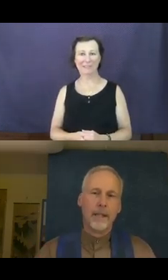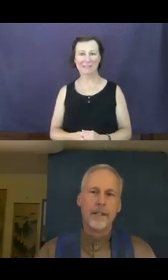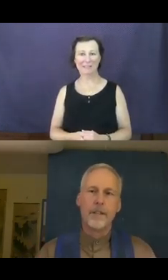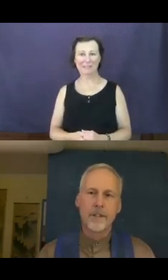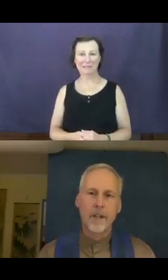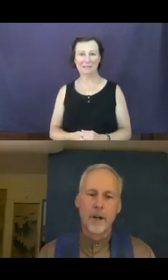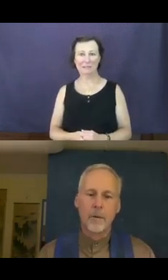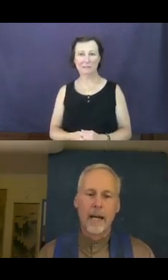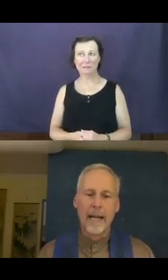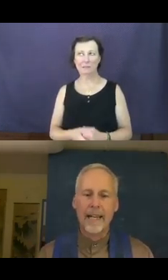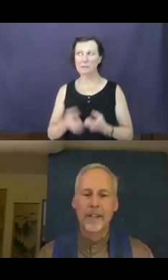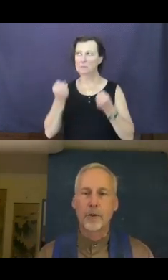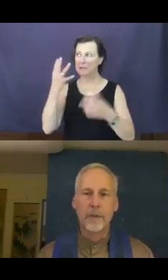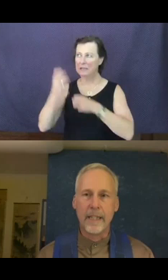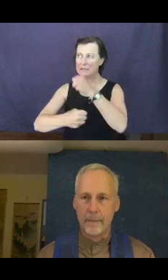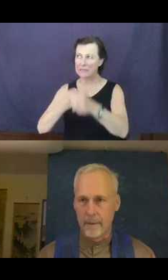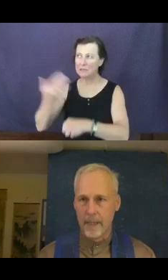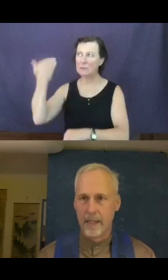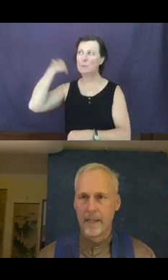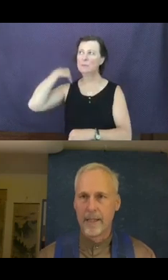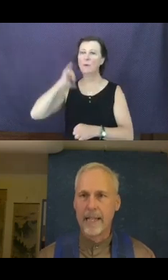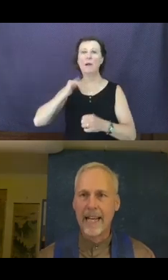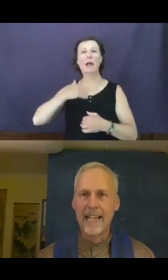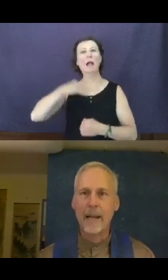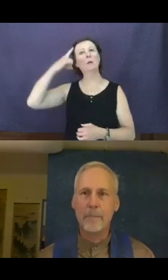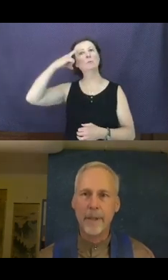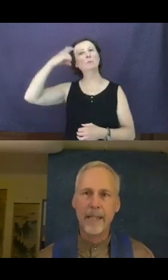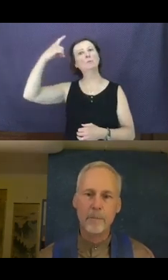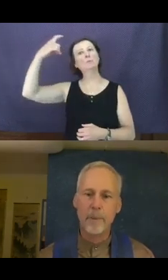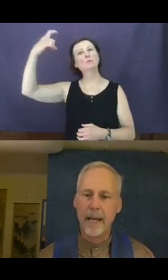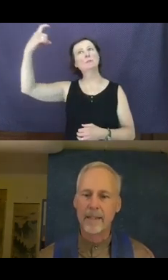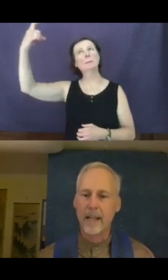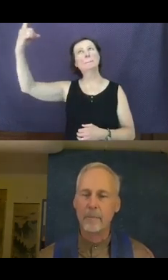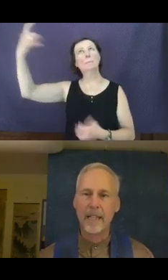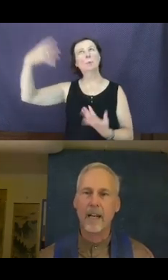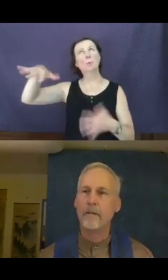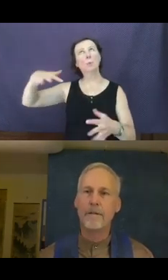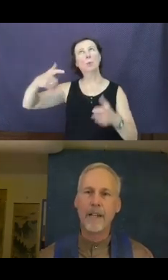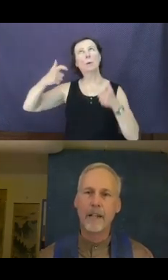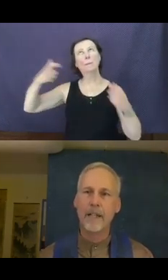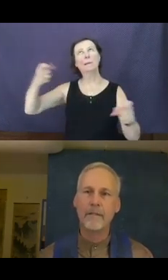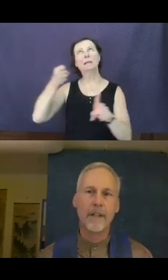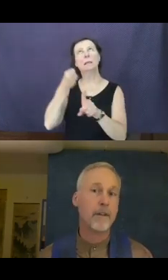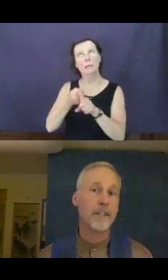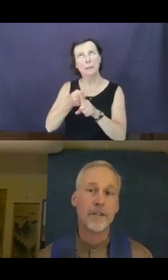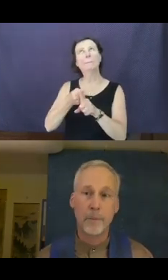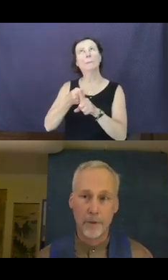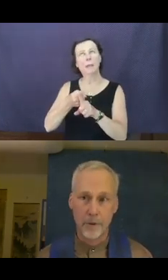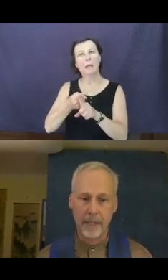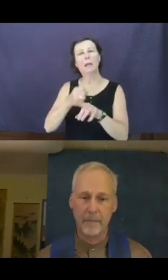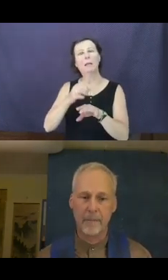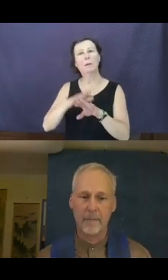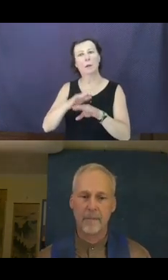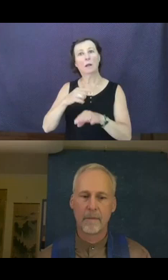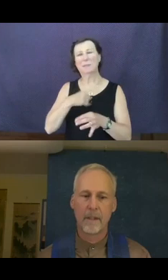Years ago I had a dream that had a big impact on me. A very, very simple dream.